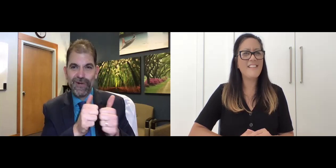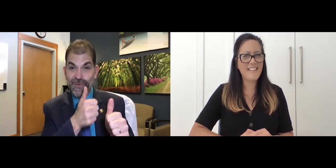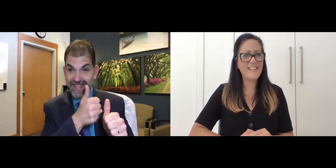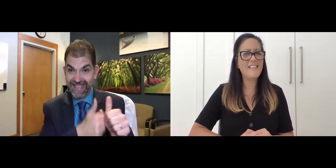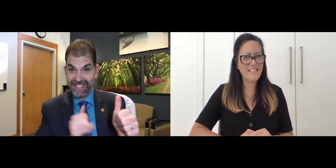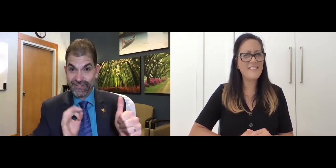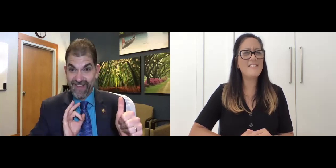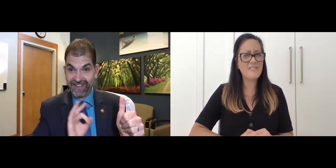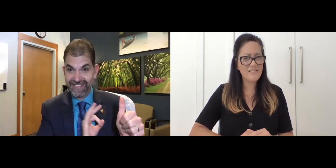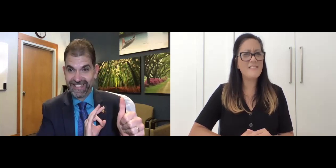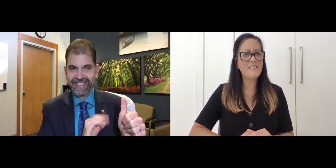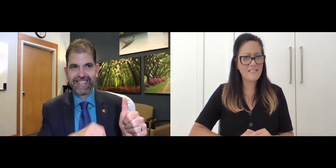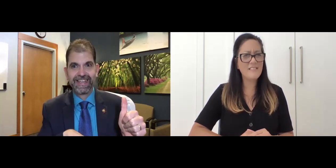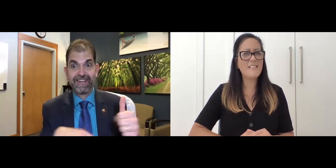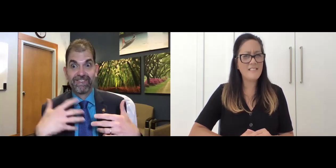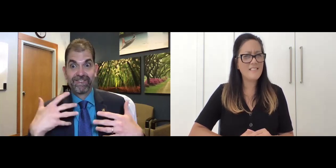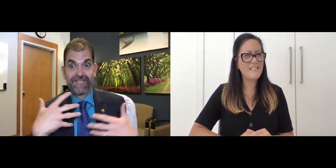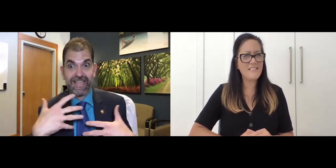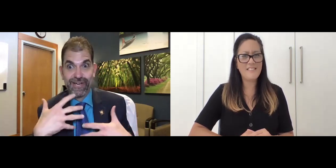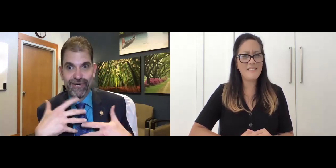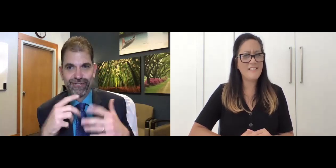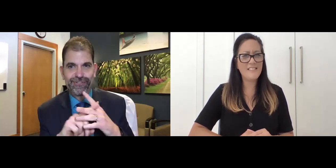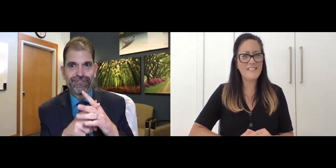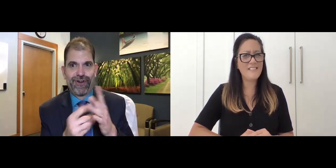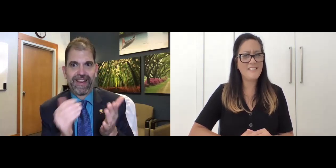from the very beginning with that new faculty person